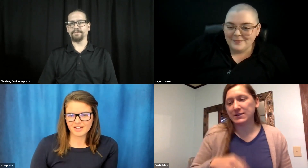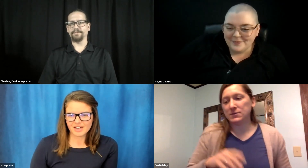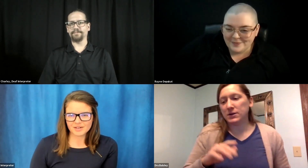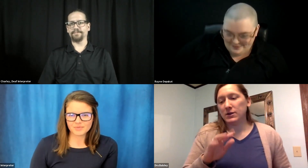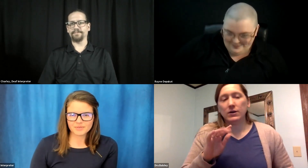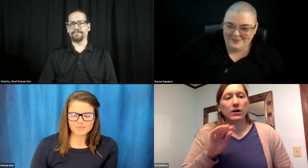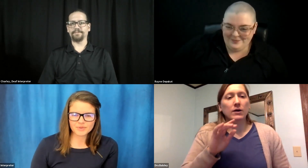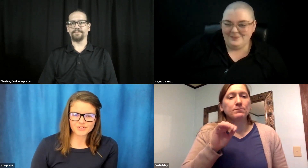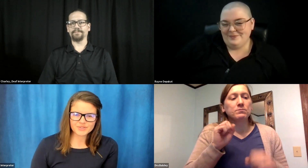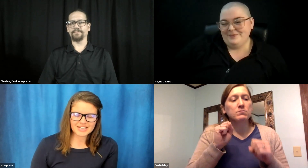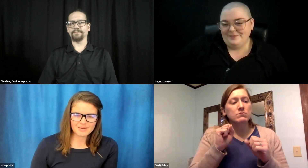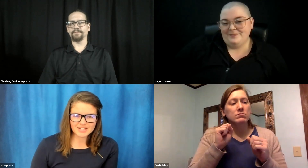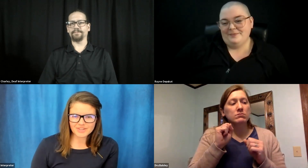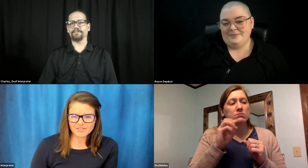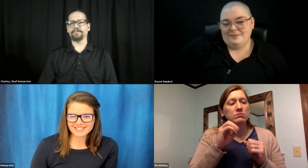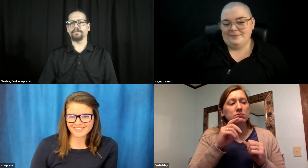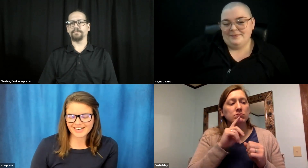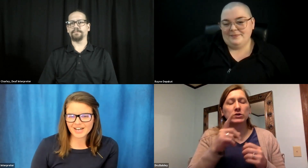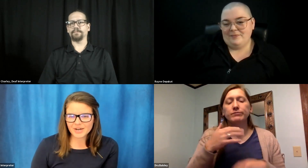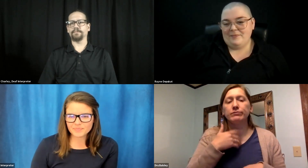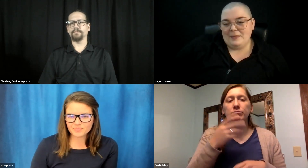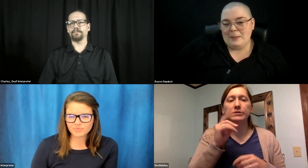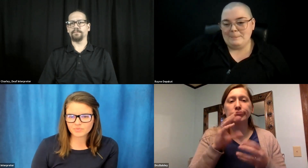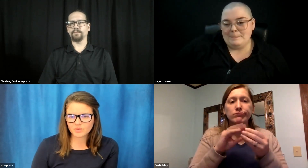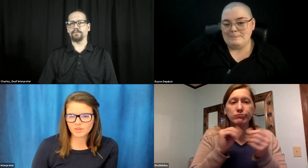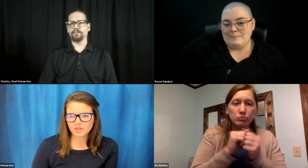I'm Twitter username sign for that reason, right.